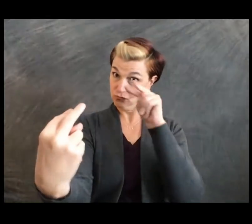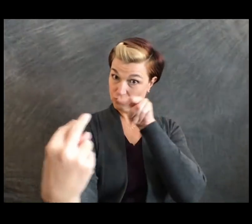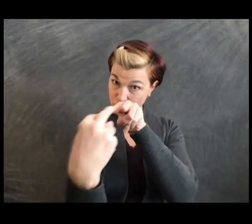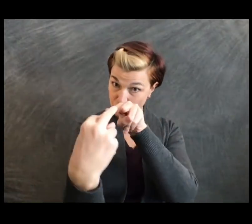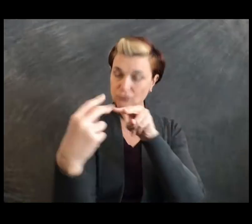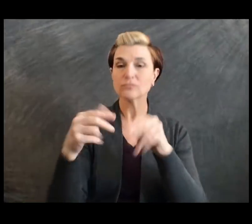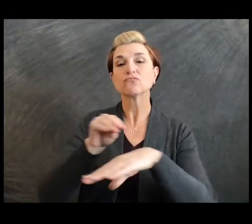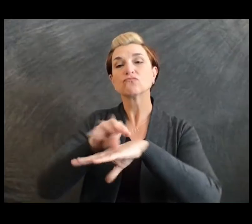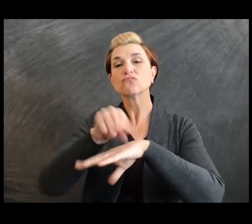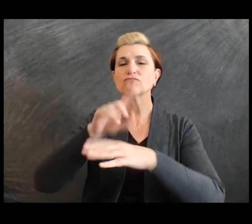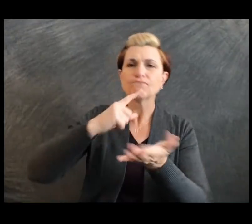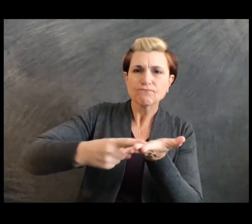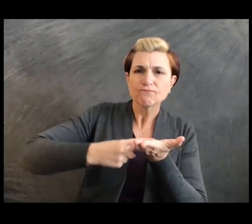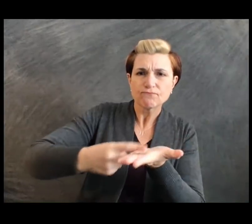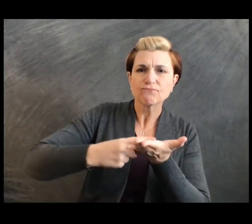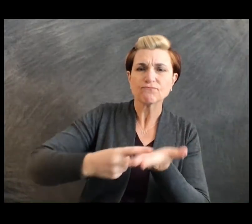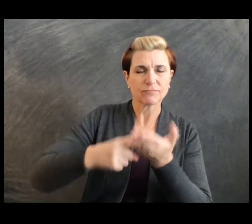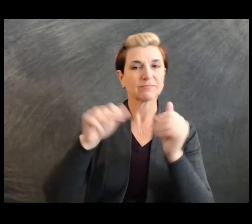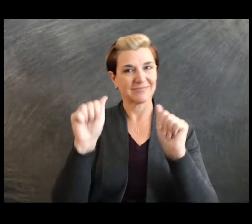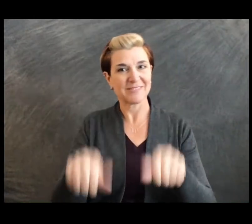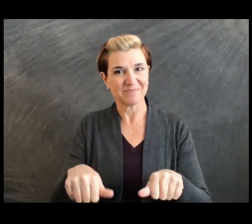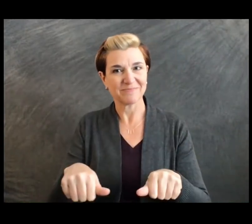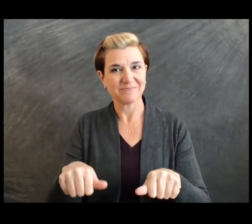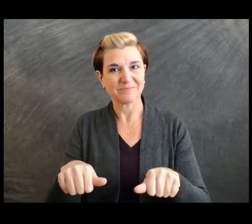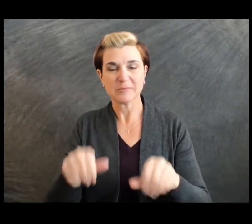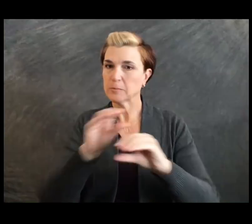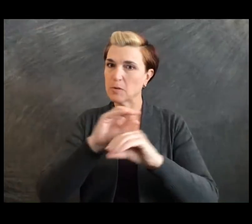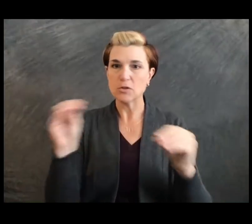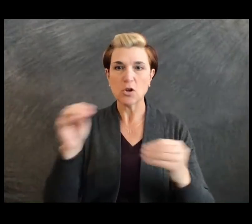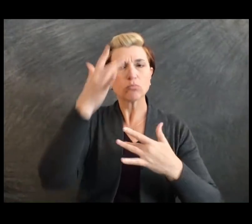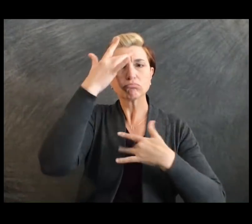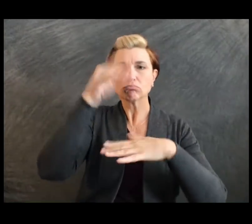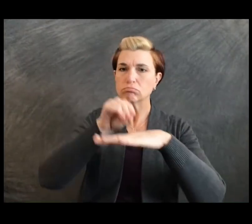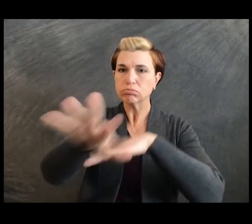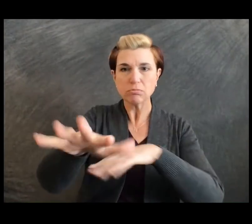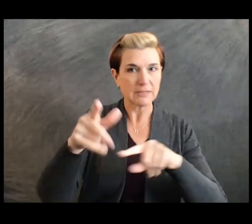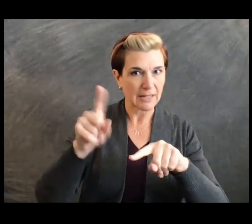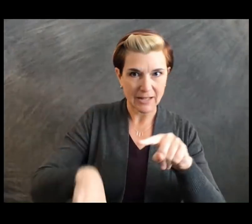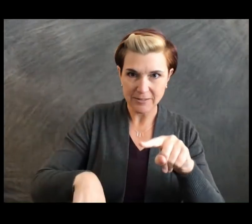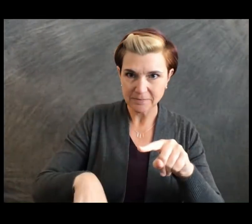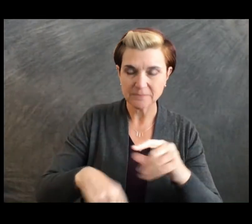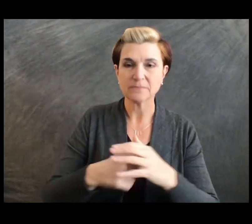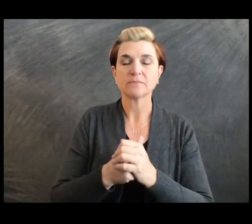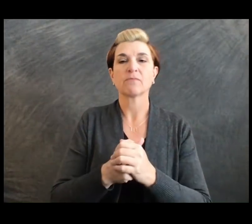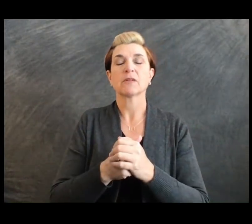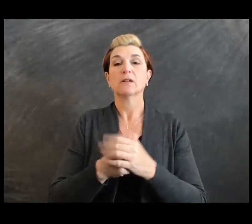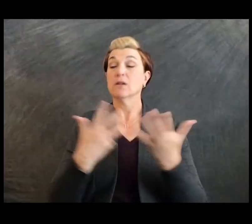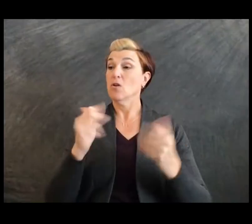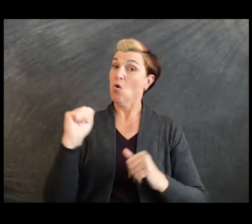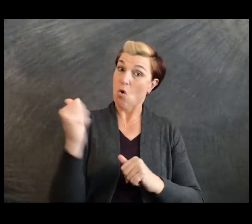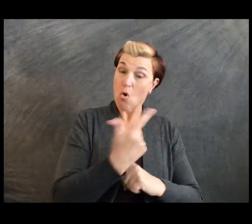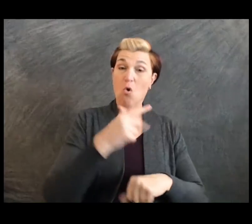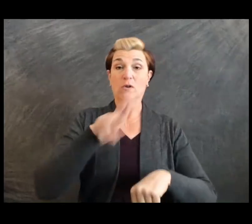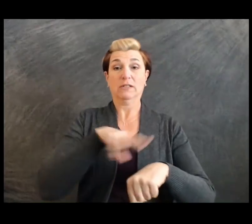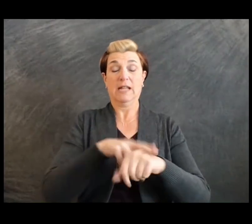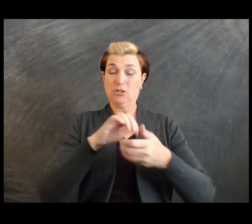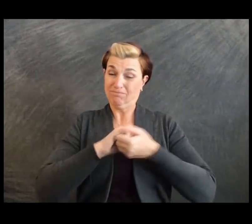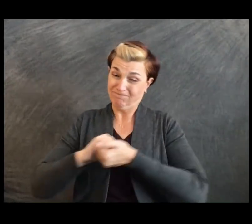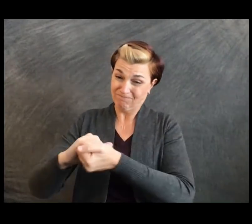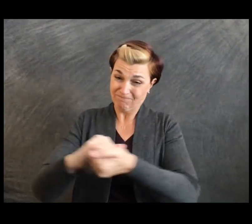our nation from this invisible horrible enemy it really is it's an invisible